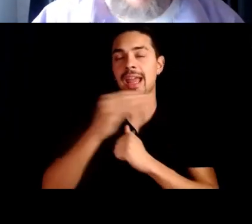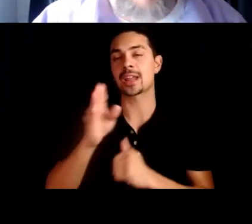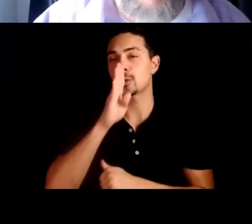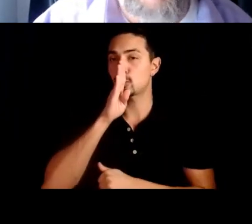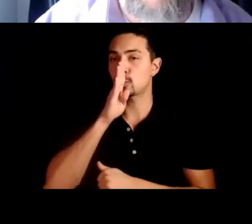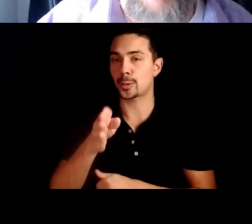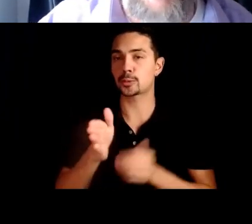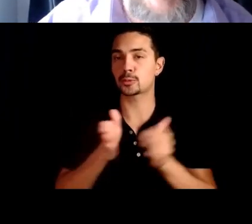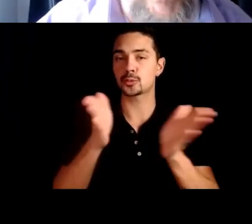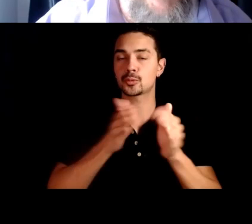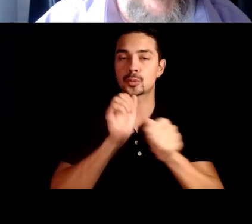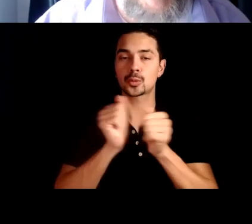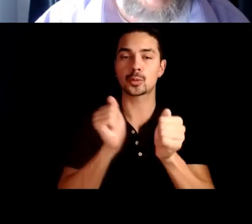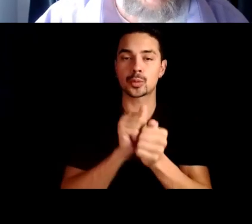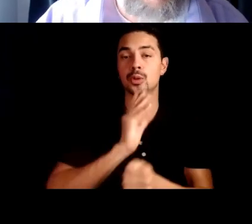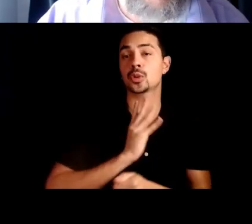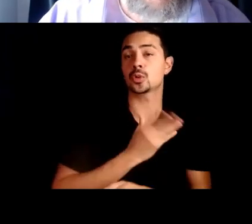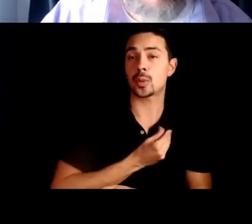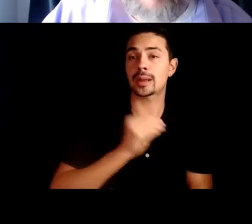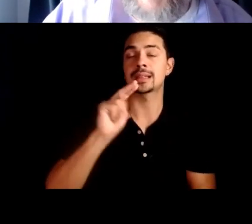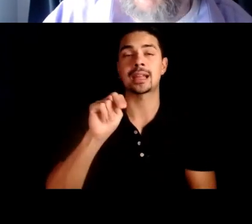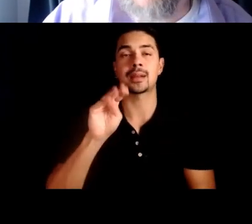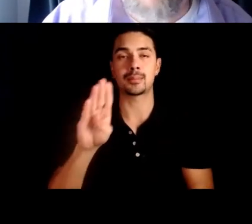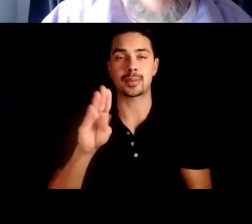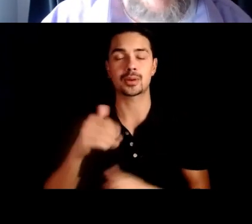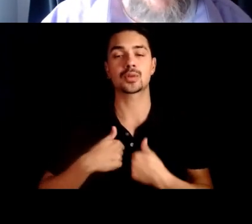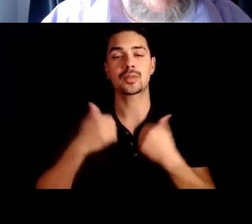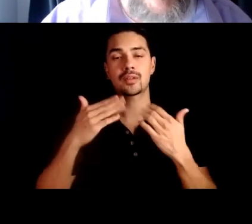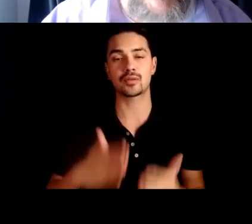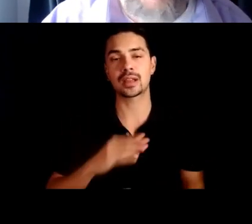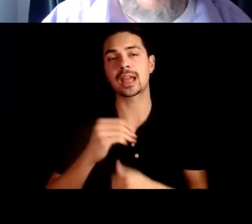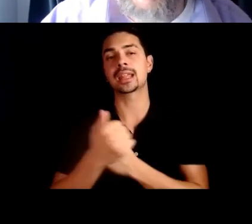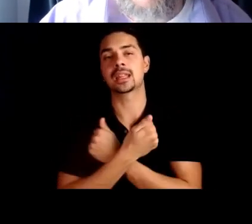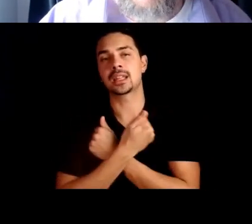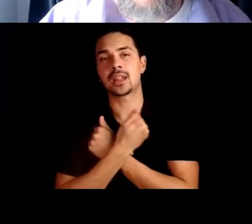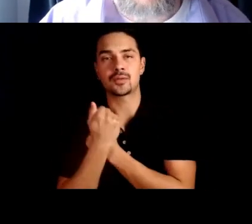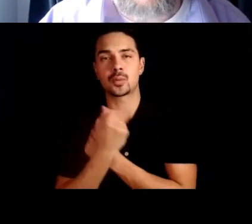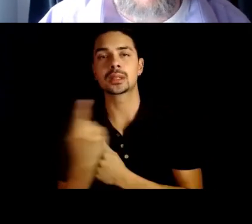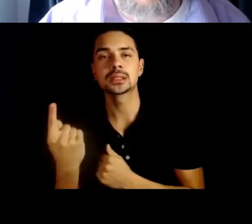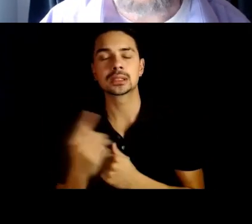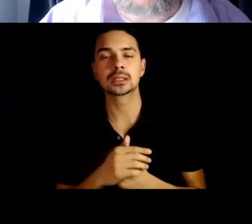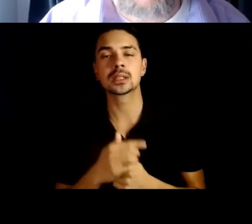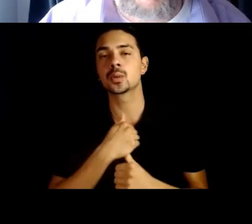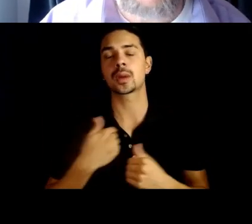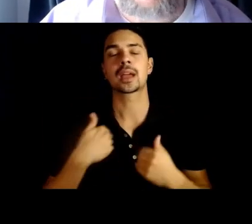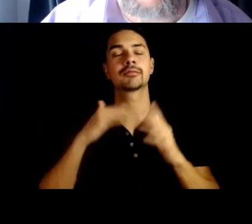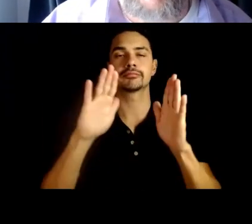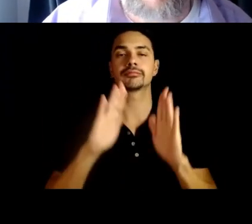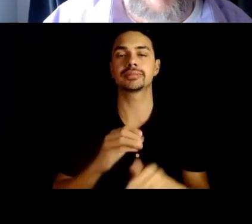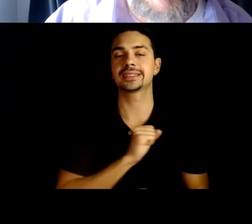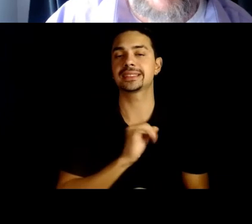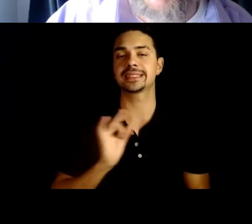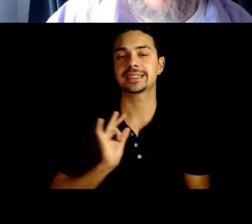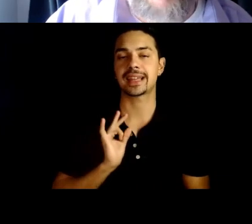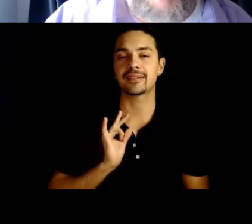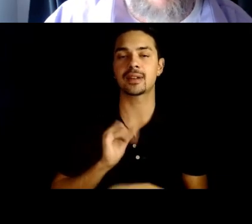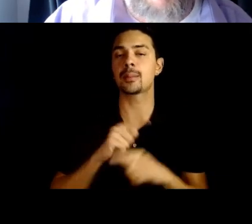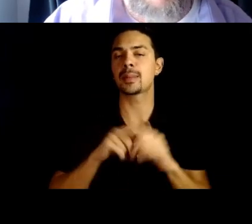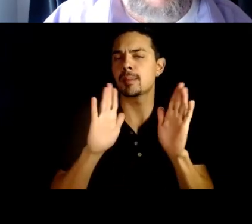and non-binary survivors and loved ones. We have a really small staff and we are super excited to be bringing on two new people